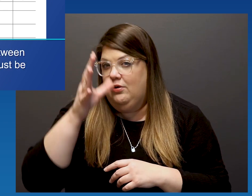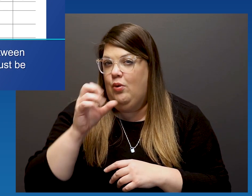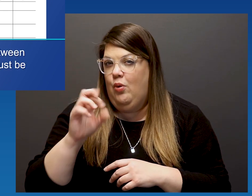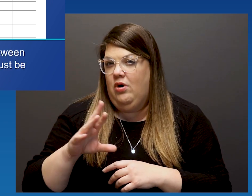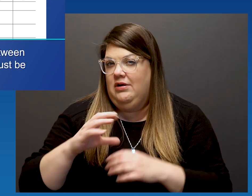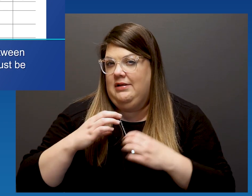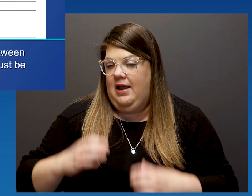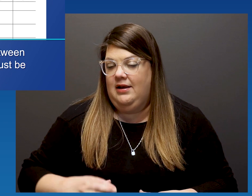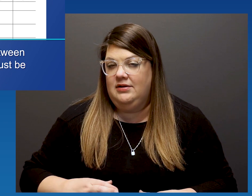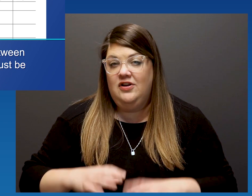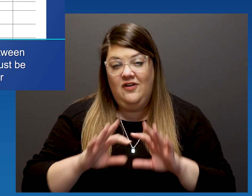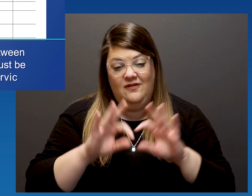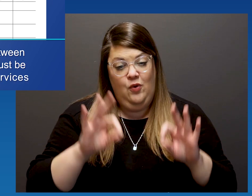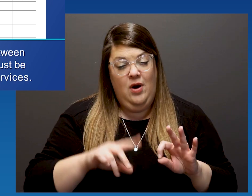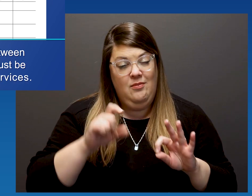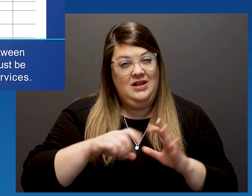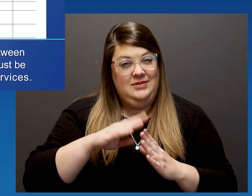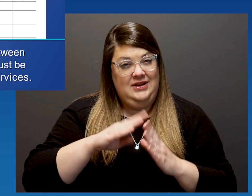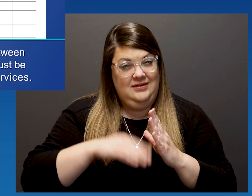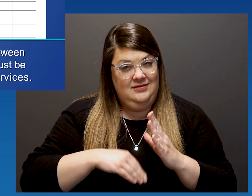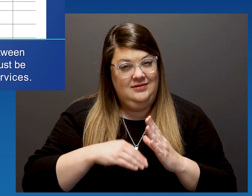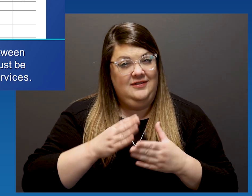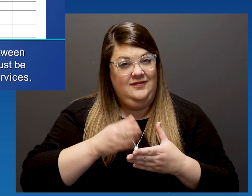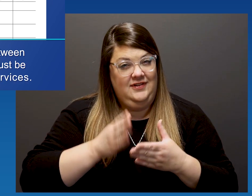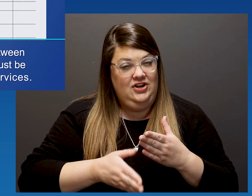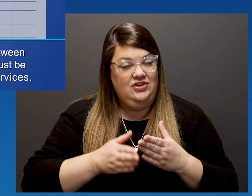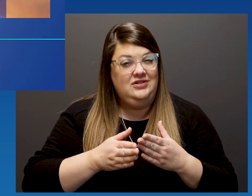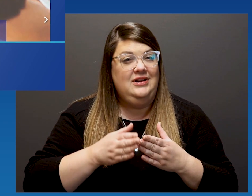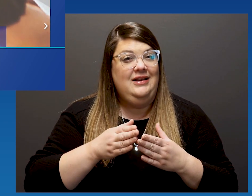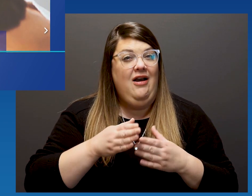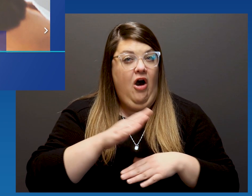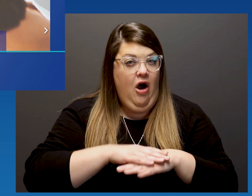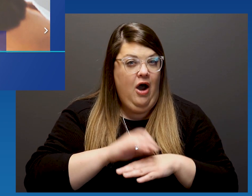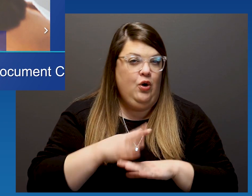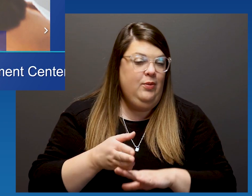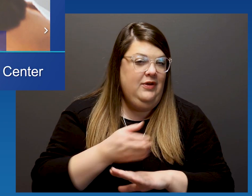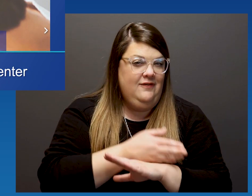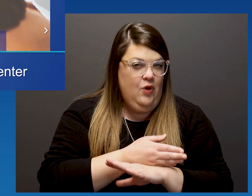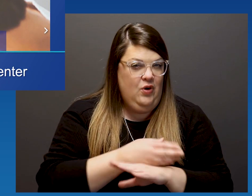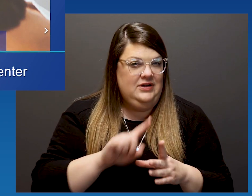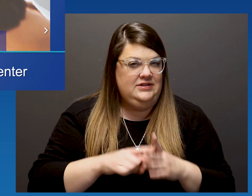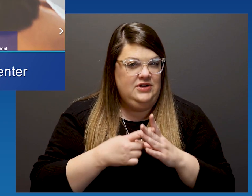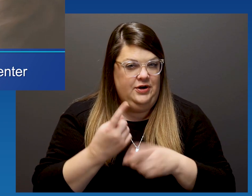the start date of services. You can access all necessary forms